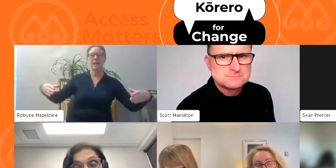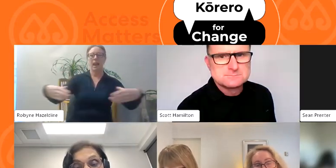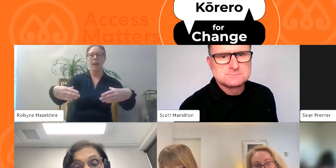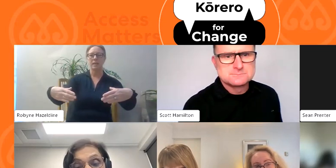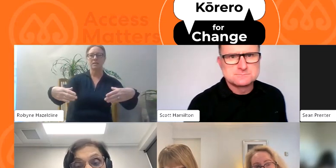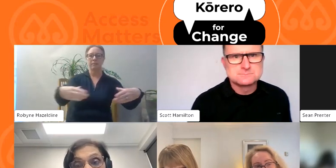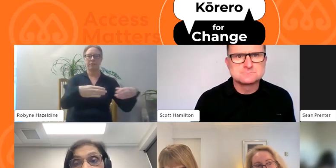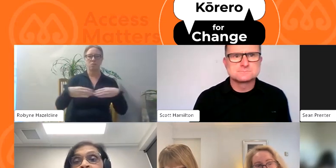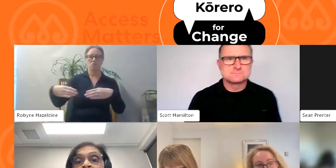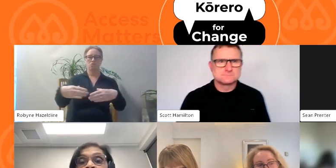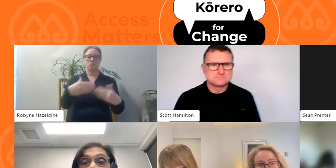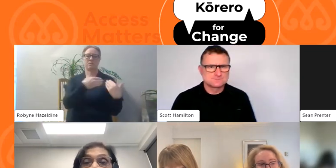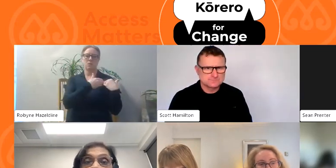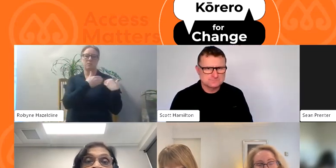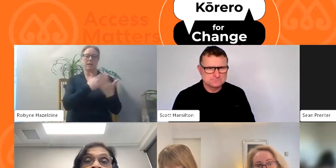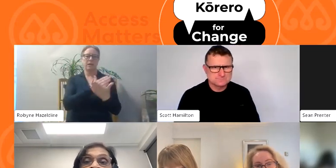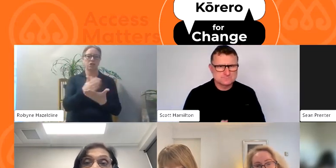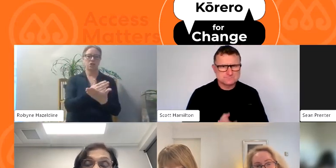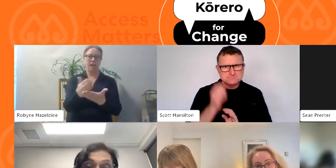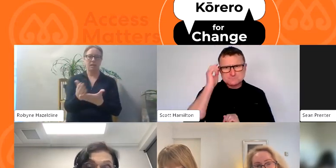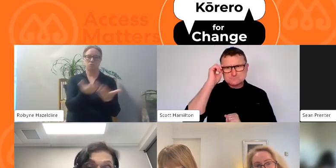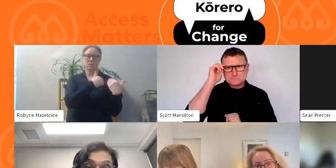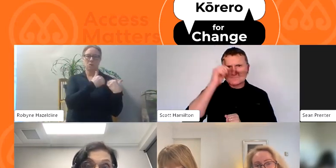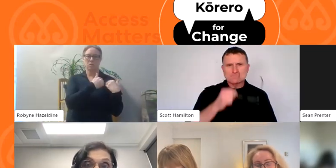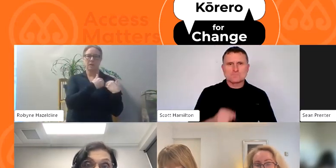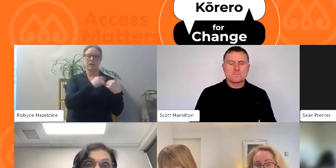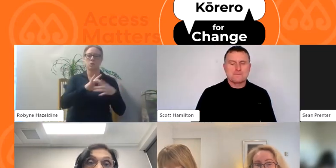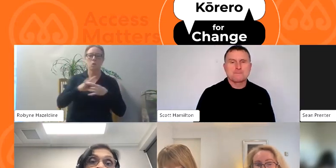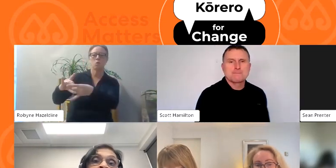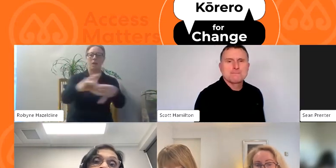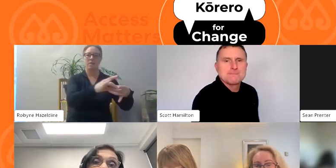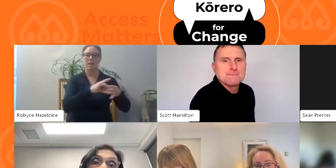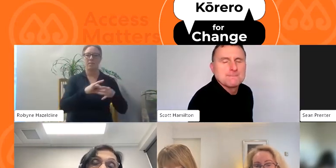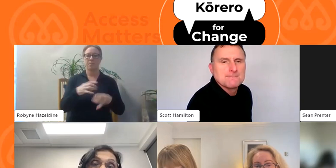shared responsibilities, we're all in this together. I think that's